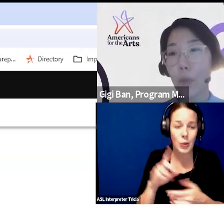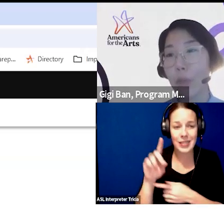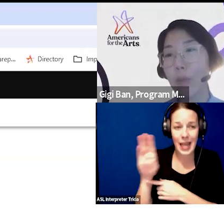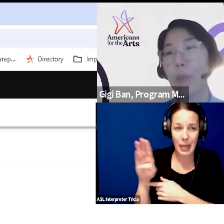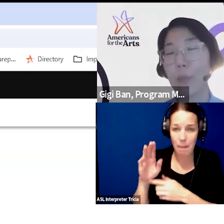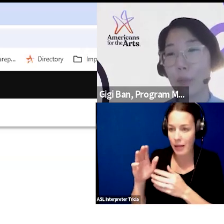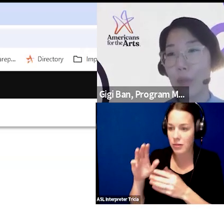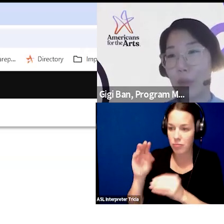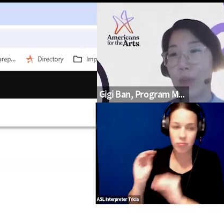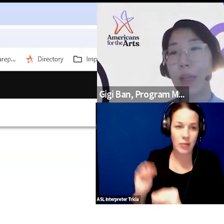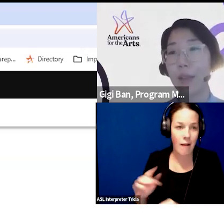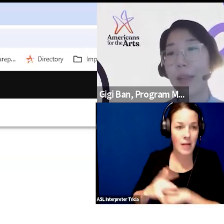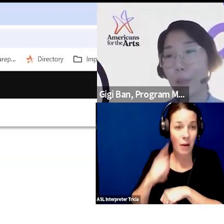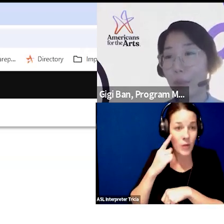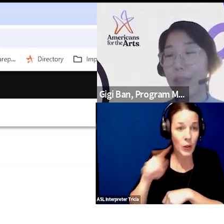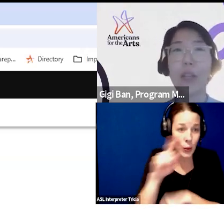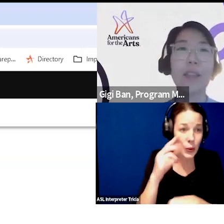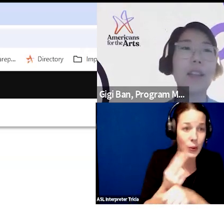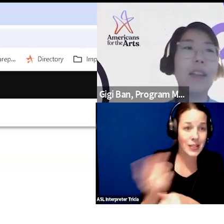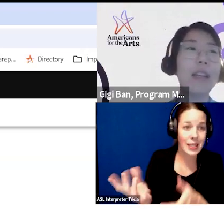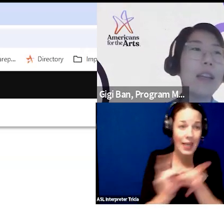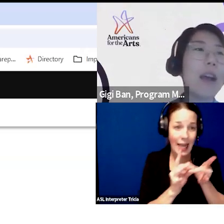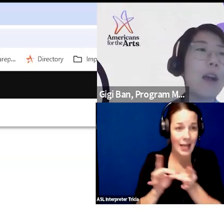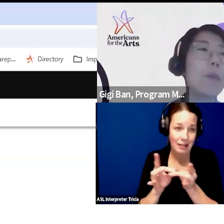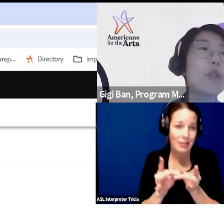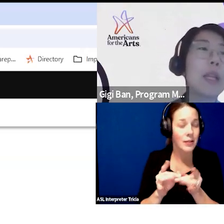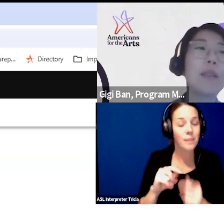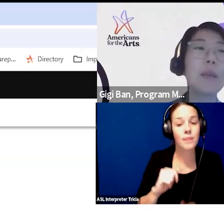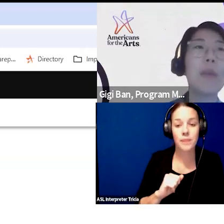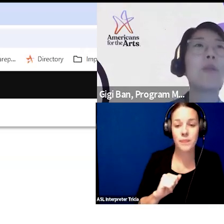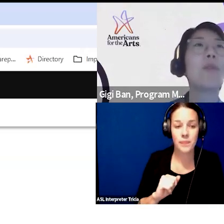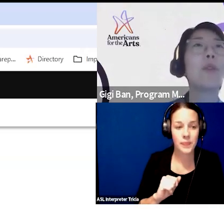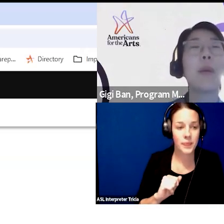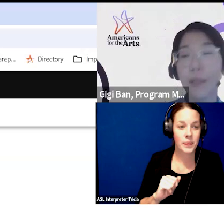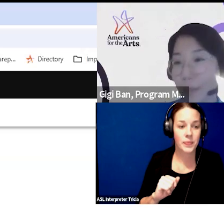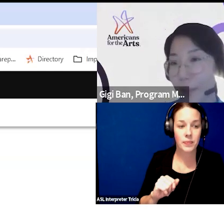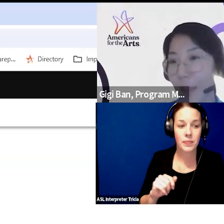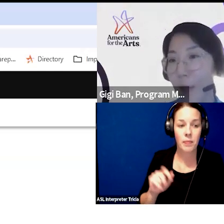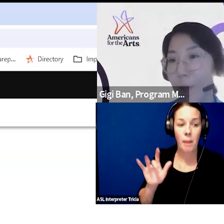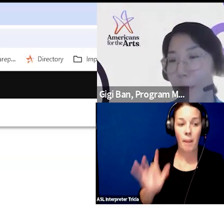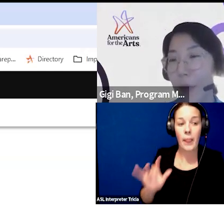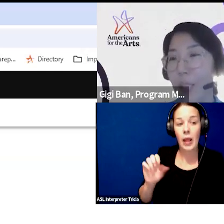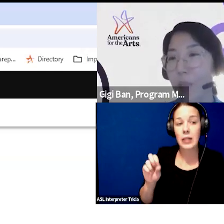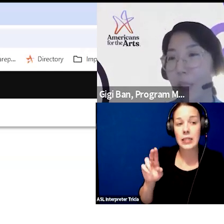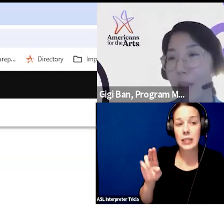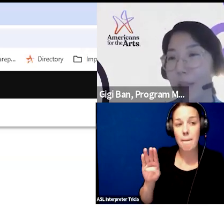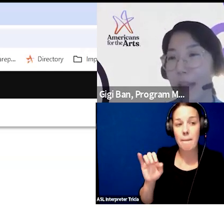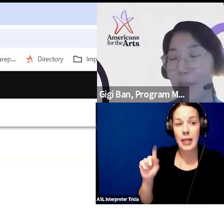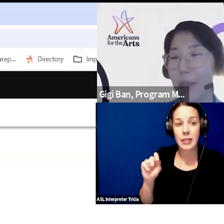for you to be able to use and connect with each other. Once you hit the submit review button, Americans for the Art staff,